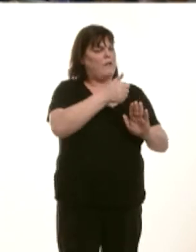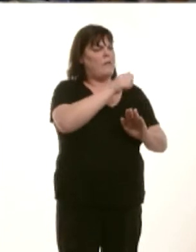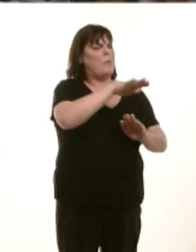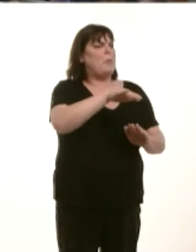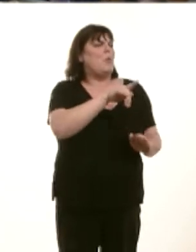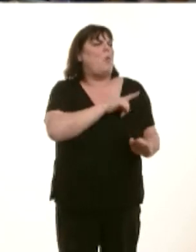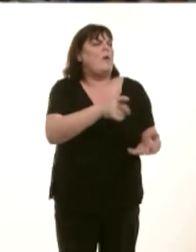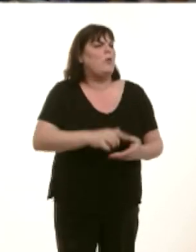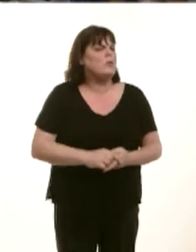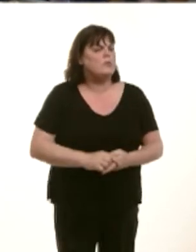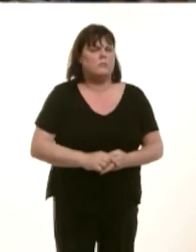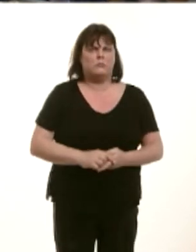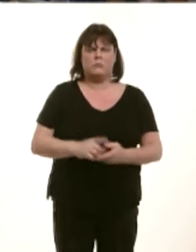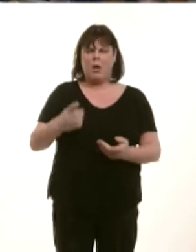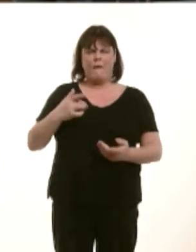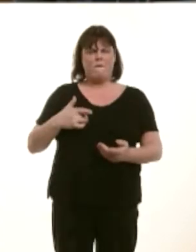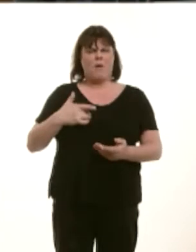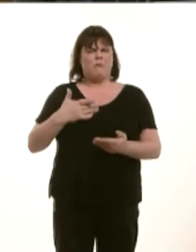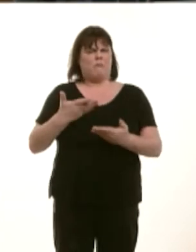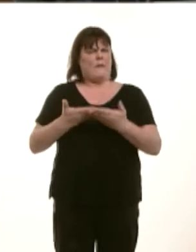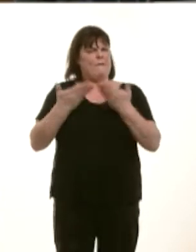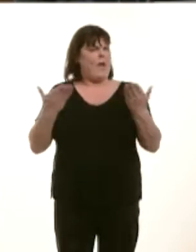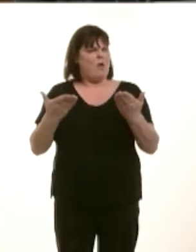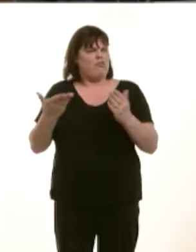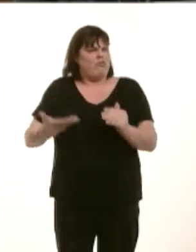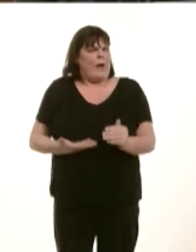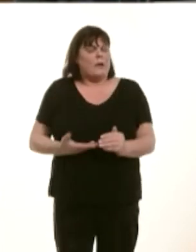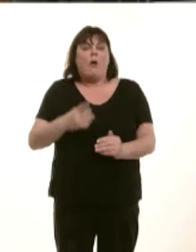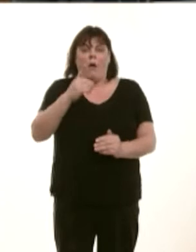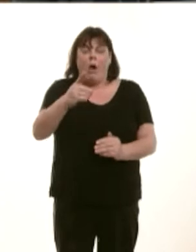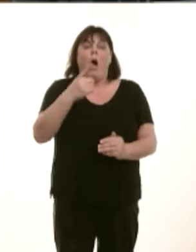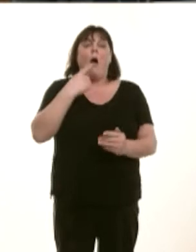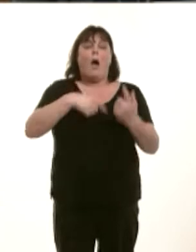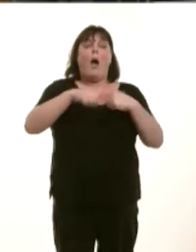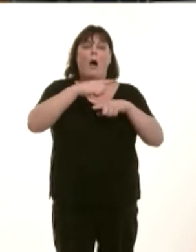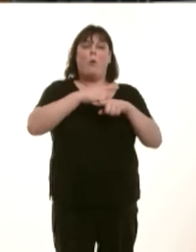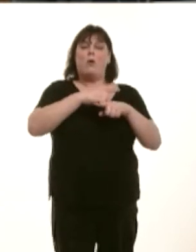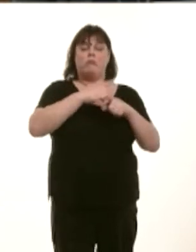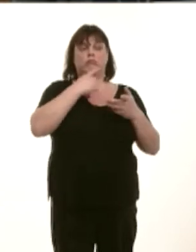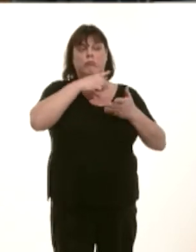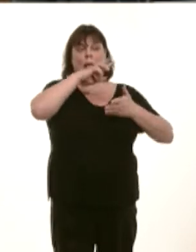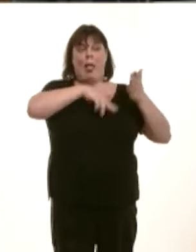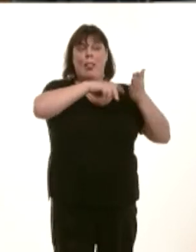fair or right, bearing in mind, of courseó. She is right to point out that the literacy and numeracy framework is something thatíll be transformative, but I think two years is